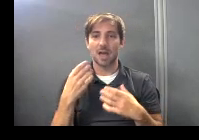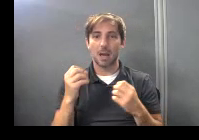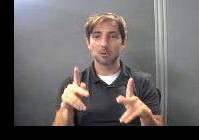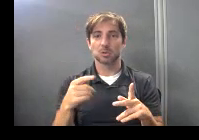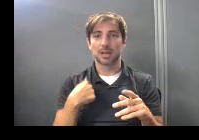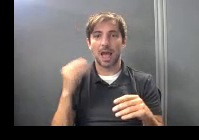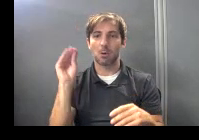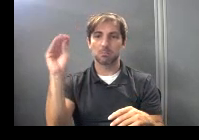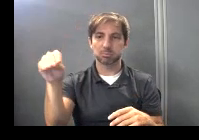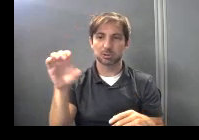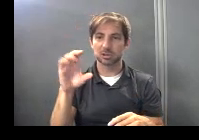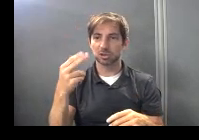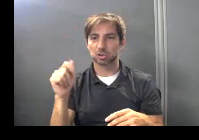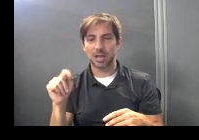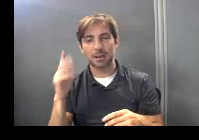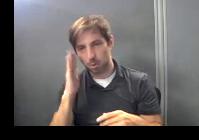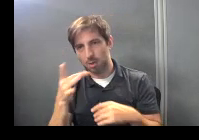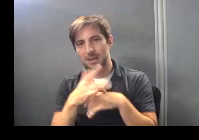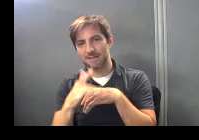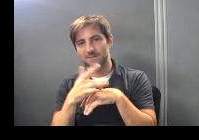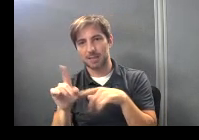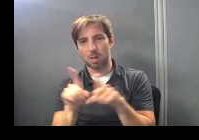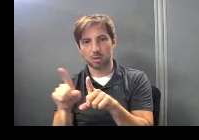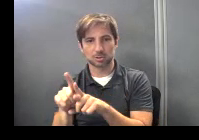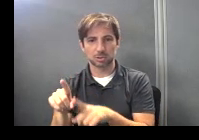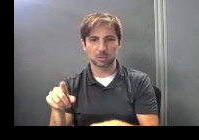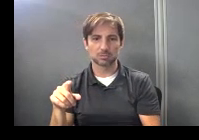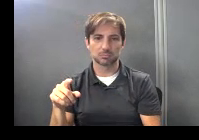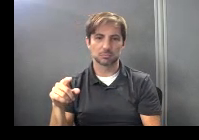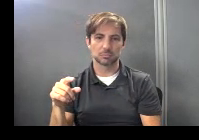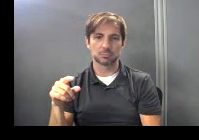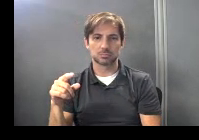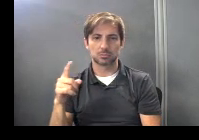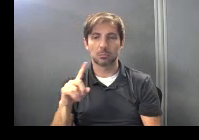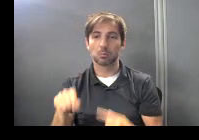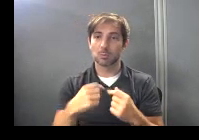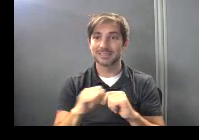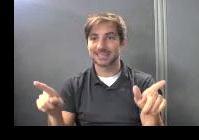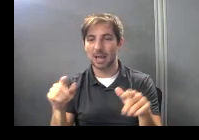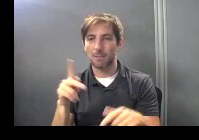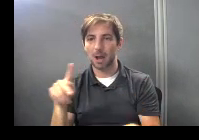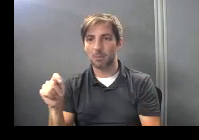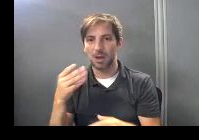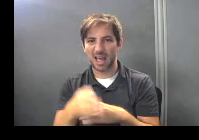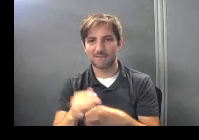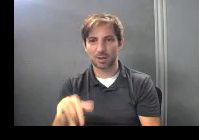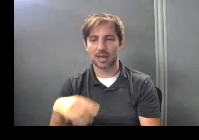THE CHAT. IT WILL BE AVAILABLE AS WELL WHEN WE SEND OUT THE POWERPOINT AFTER. I'M GOING TO DO THAT NOW.